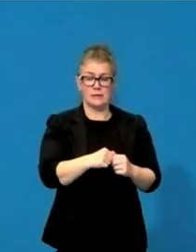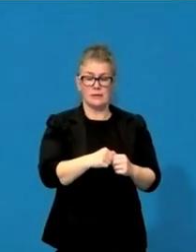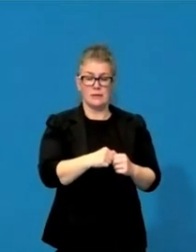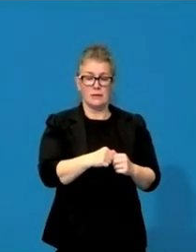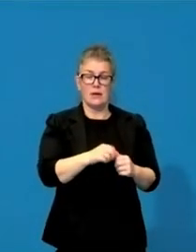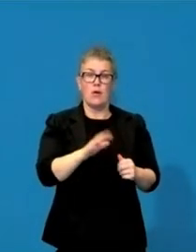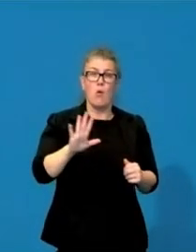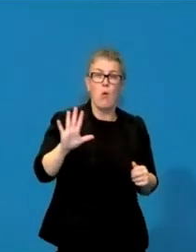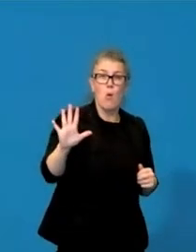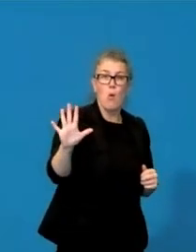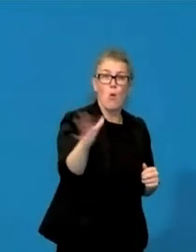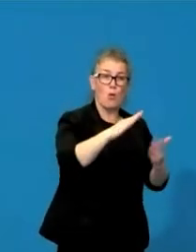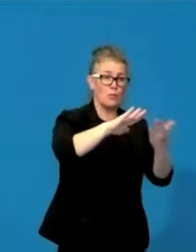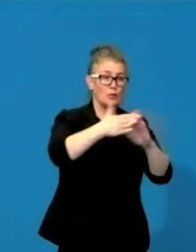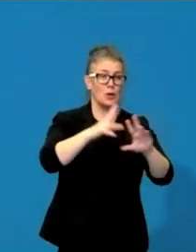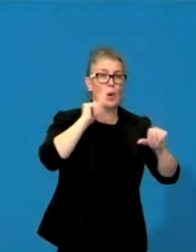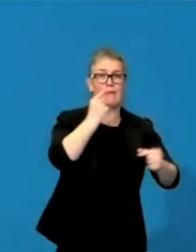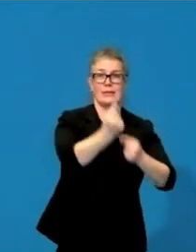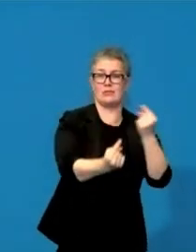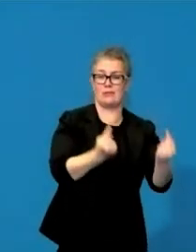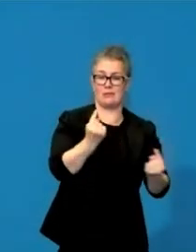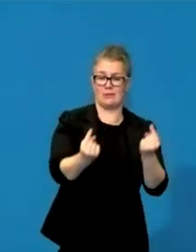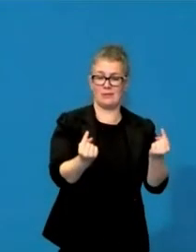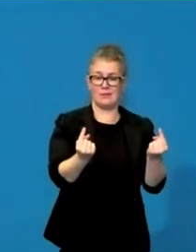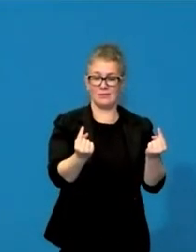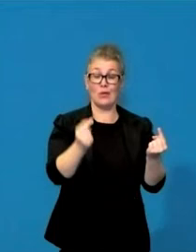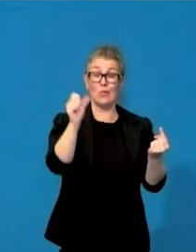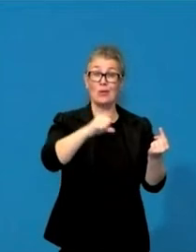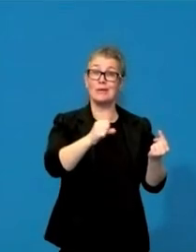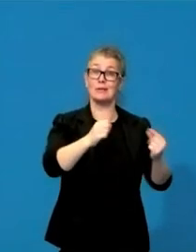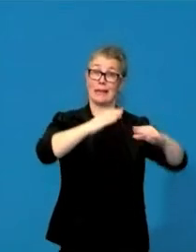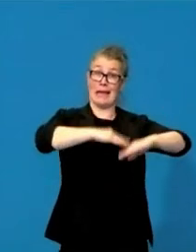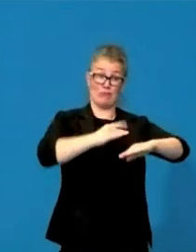everyone looks after everybody? Well, even the Country looks after us, you know that.